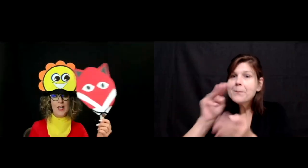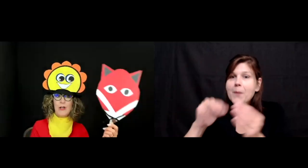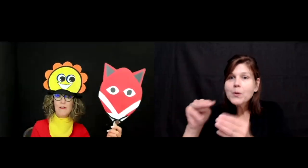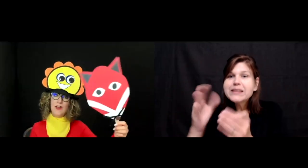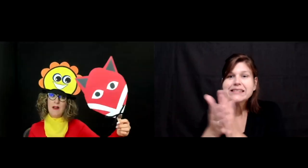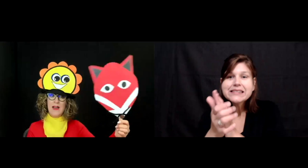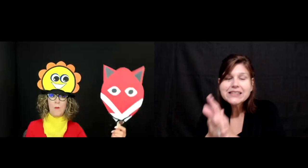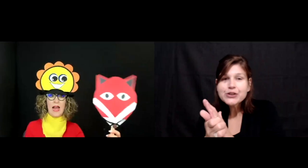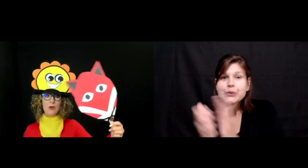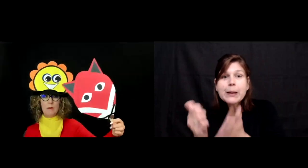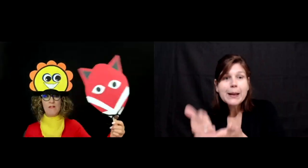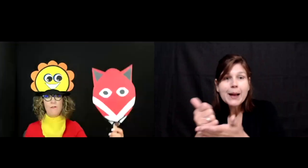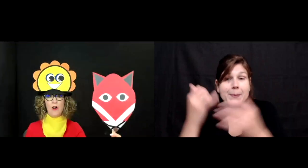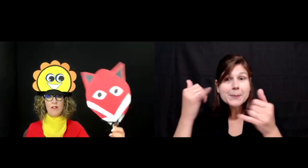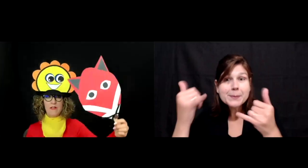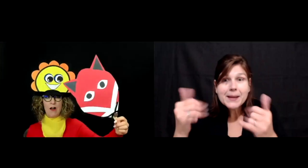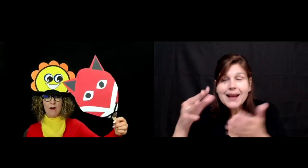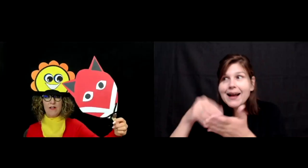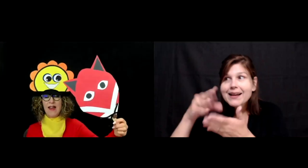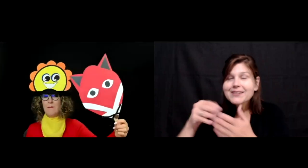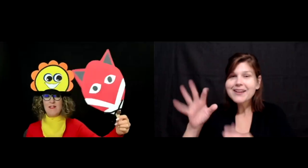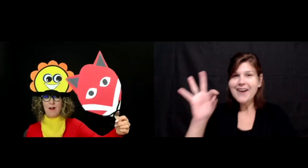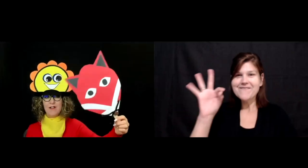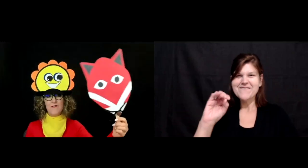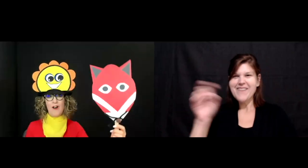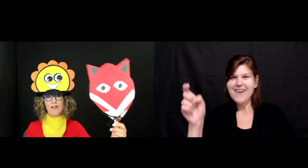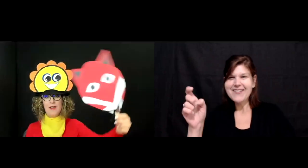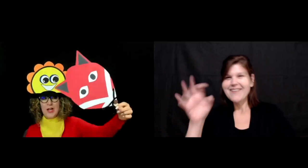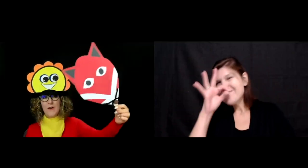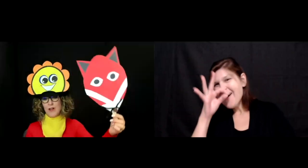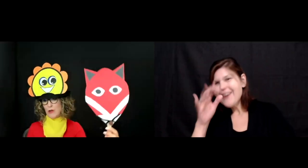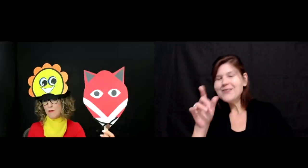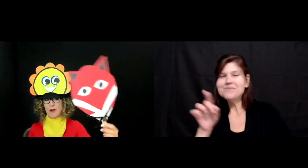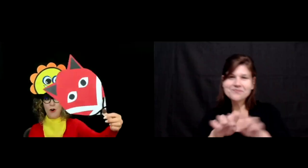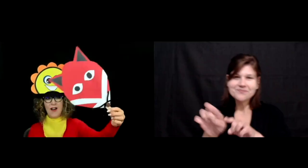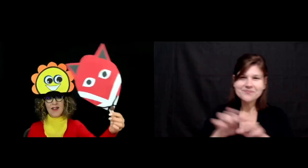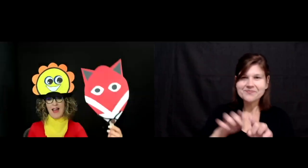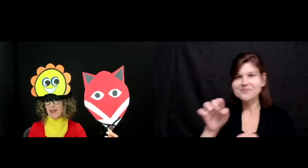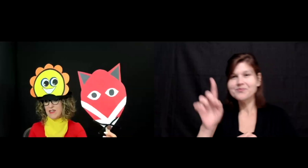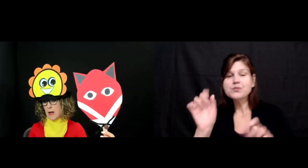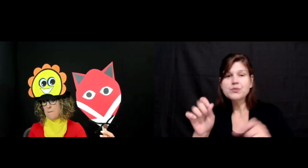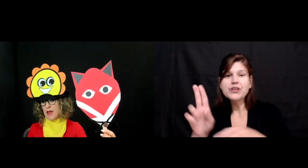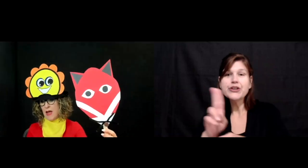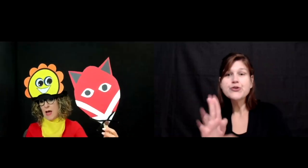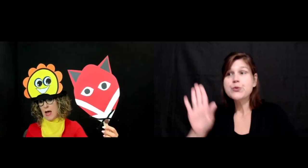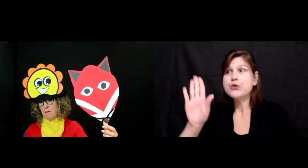You can use them when I'm doing Mr. Fox the Socks, Mr. Socks the Fox. You can use your character.